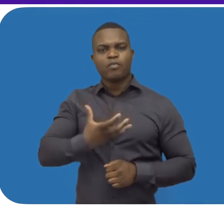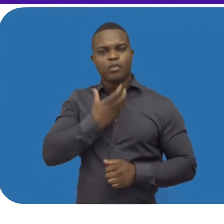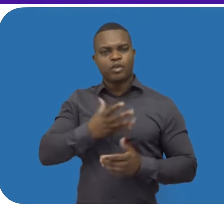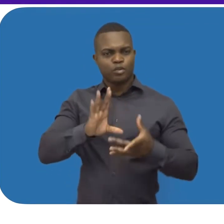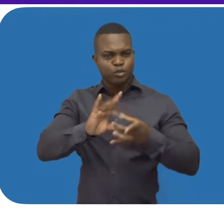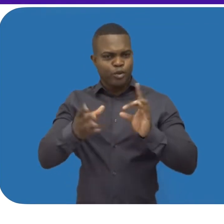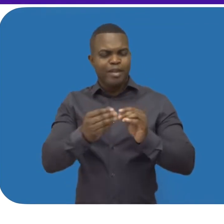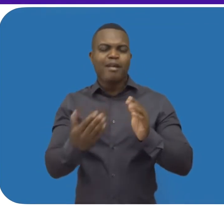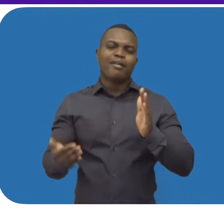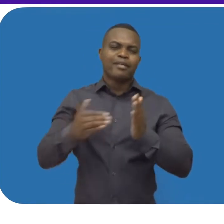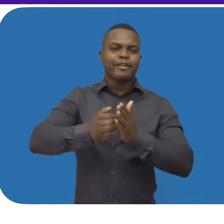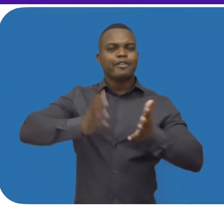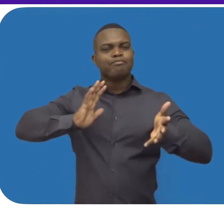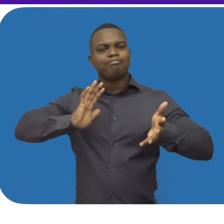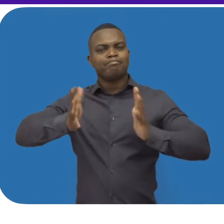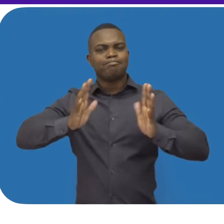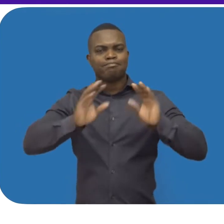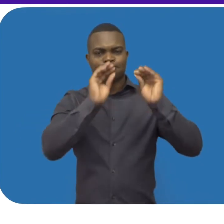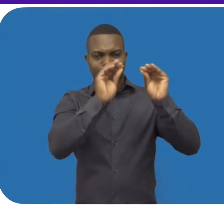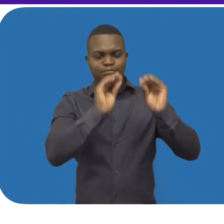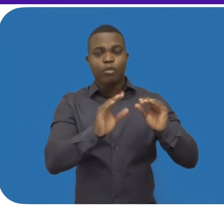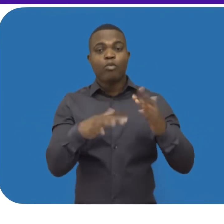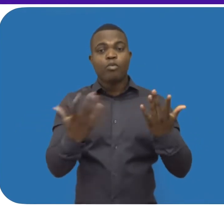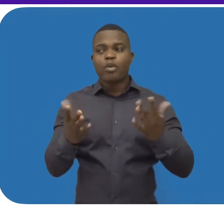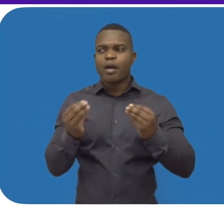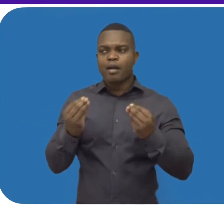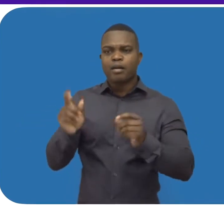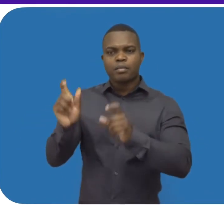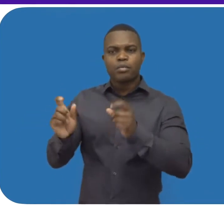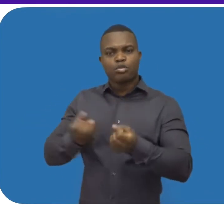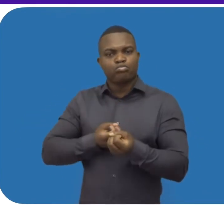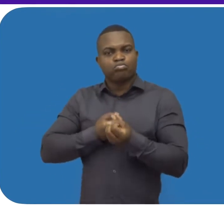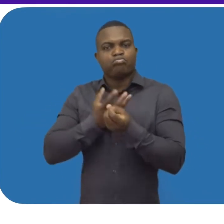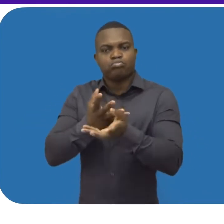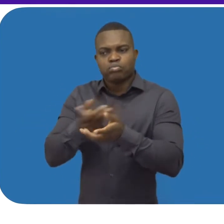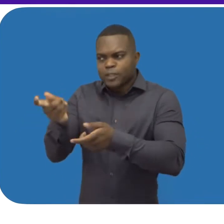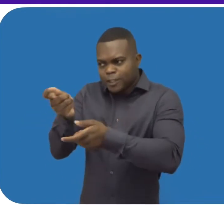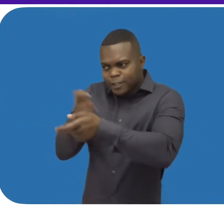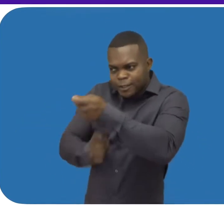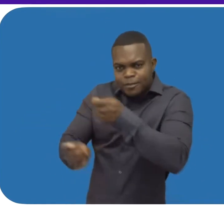to general prompts, like asking participants to relate their deaf life experiences.